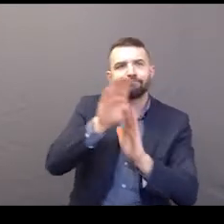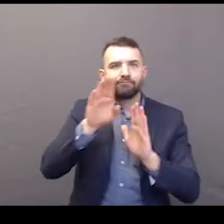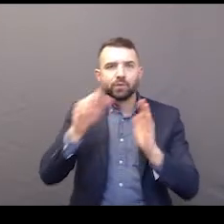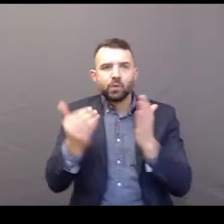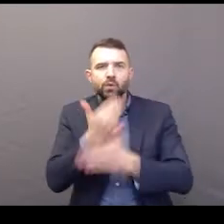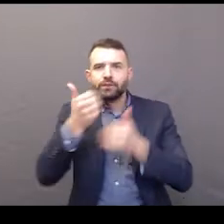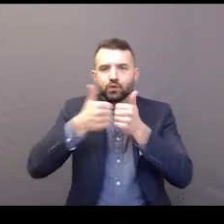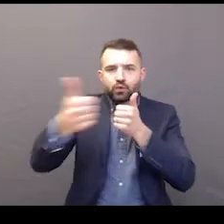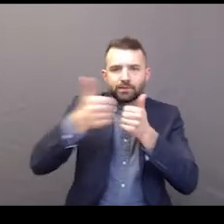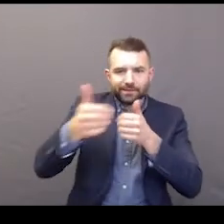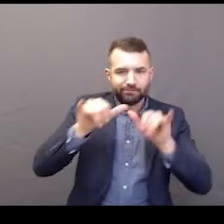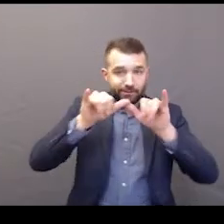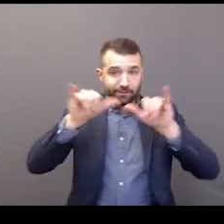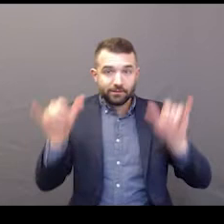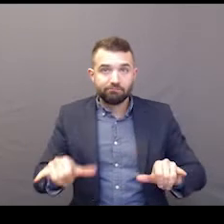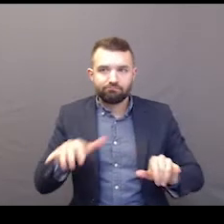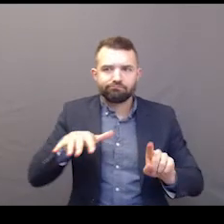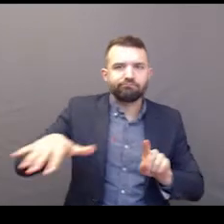greater Seattle area as part of ST3.